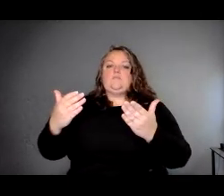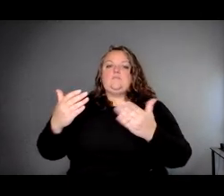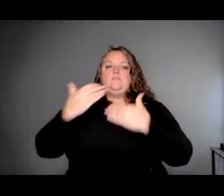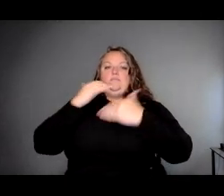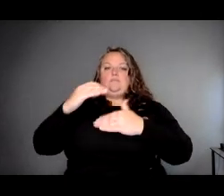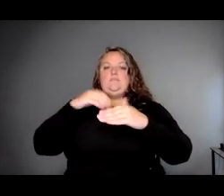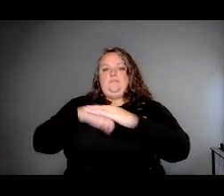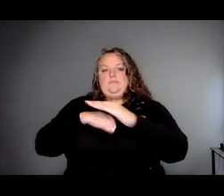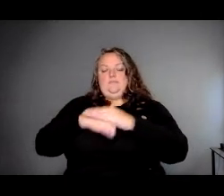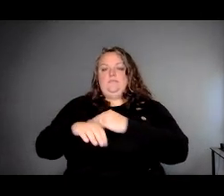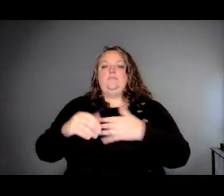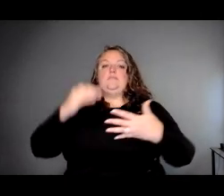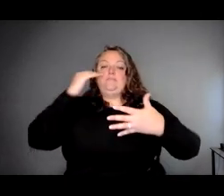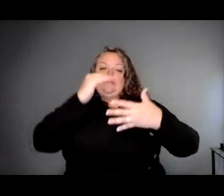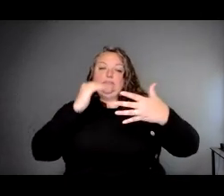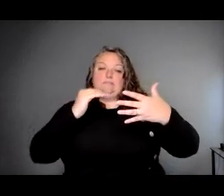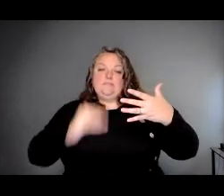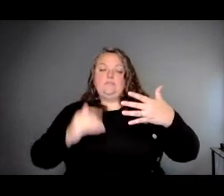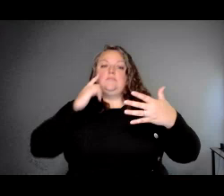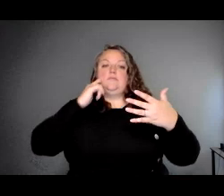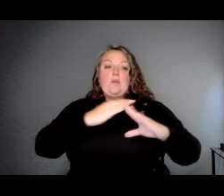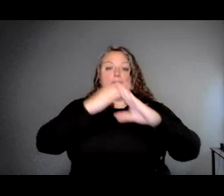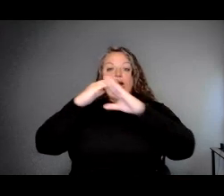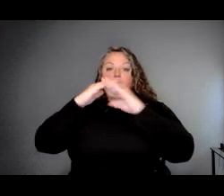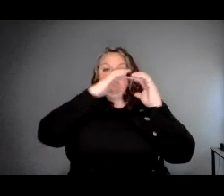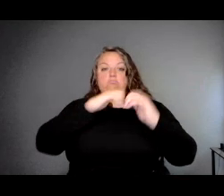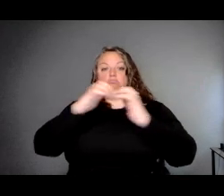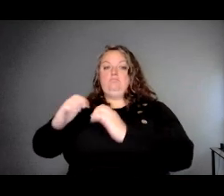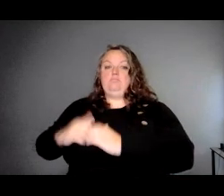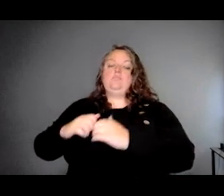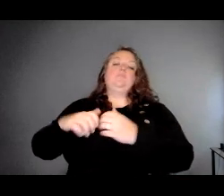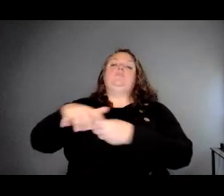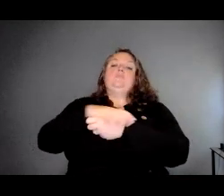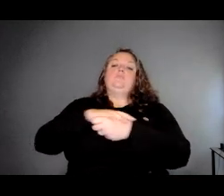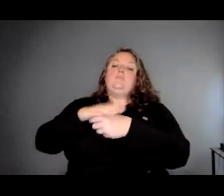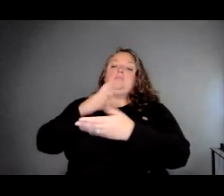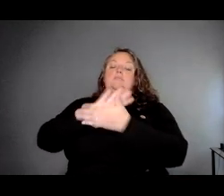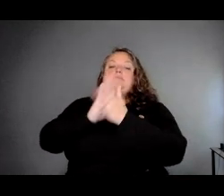It outlines methods for removing barriers and making facilities accessible and includes a